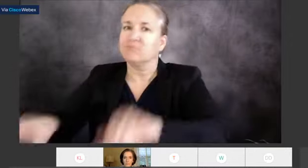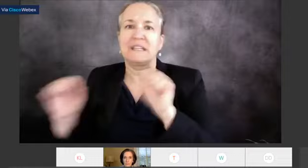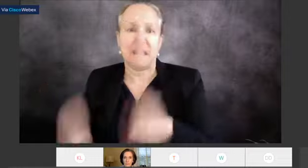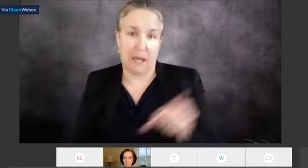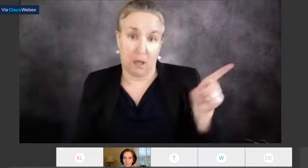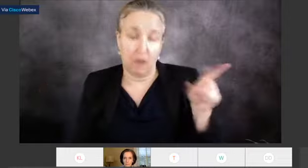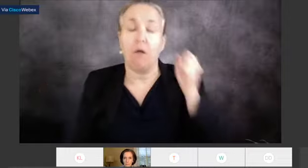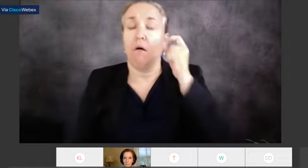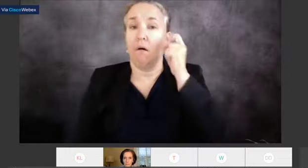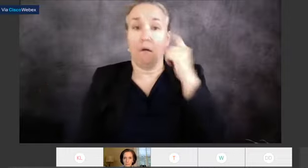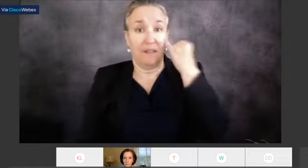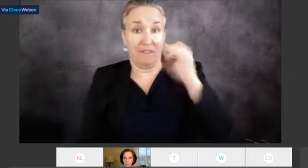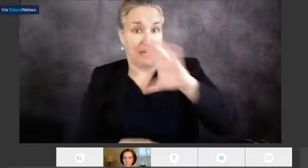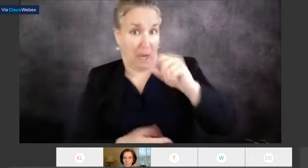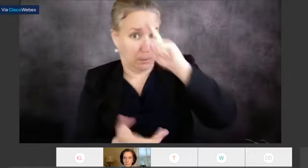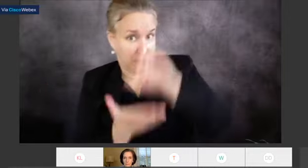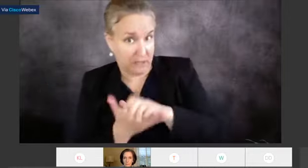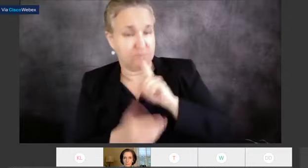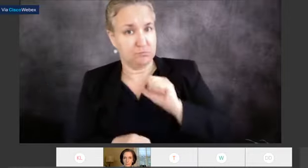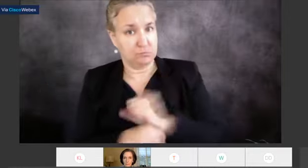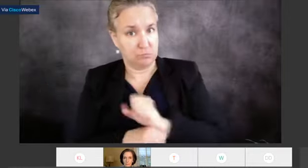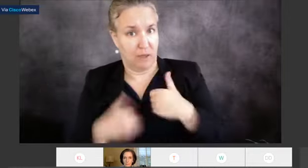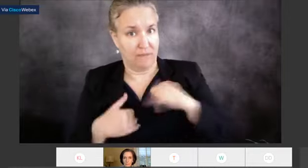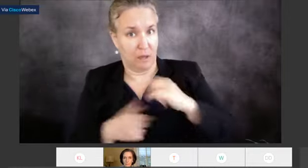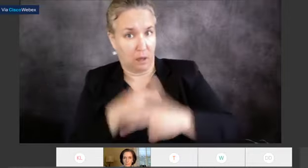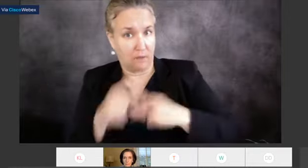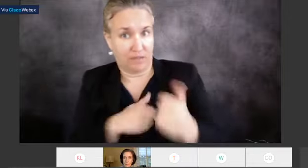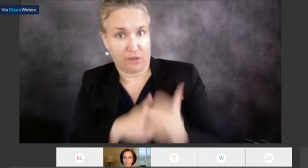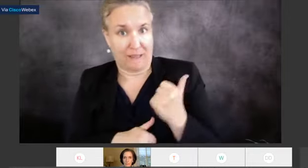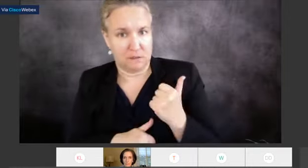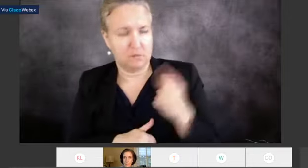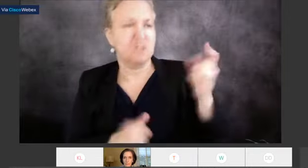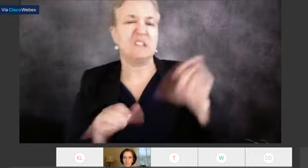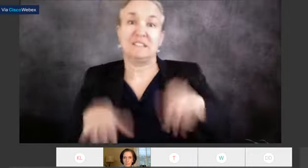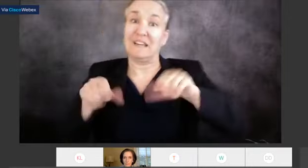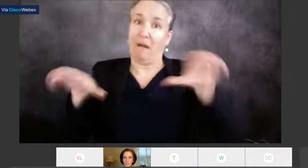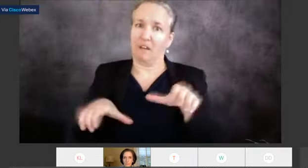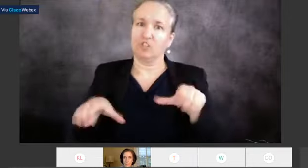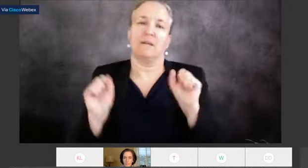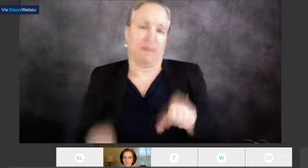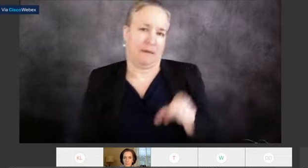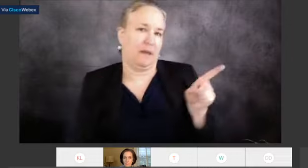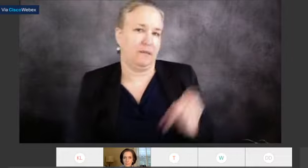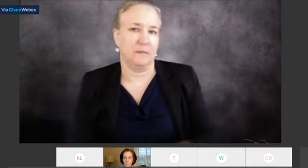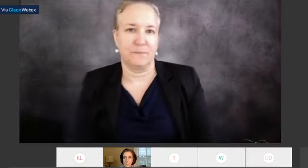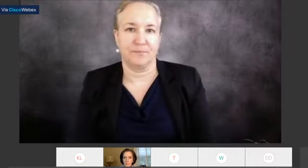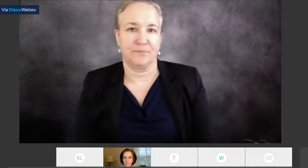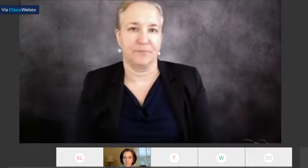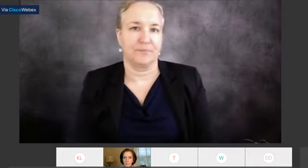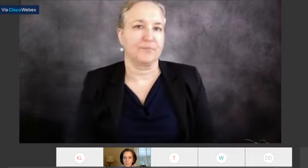believed that there was such a threat they could take action as necessary [Reporter] has the county had to take action during